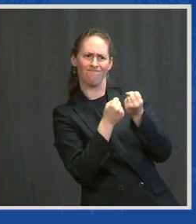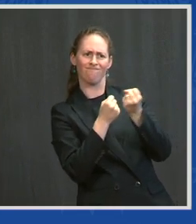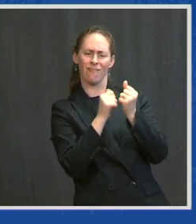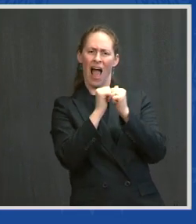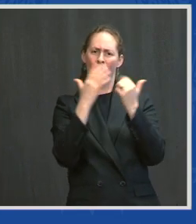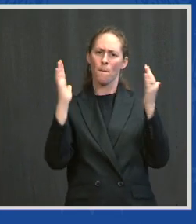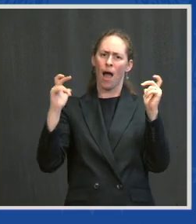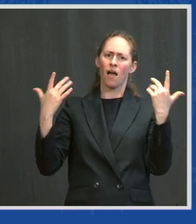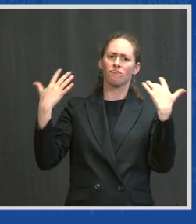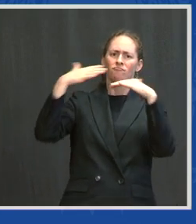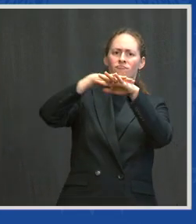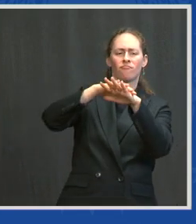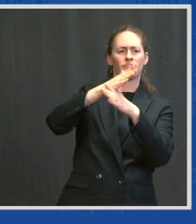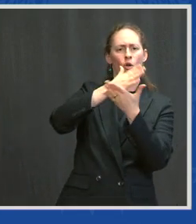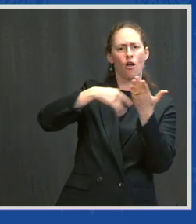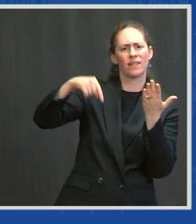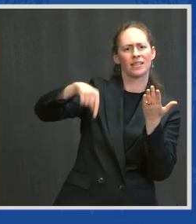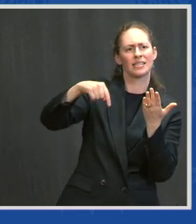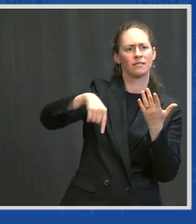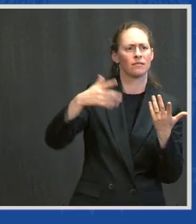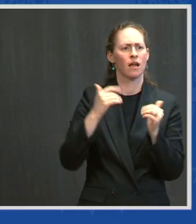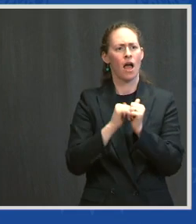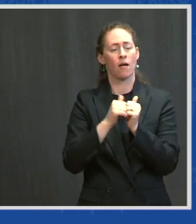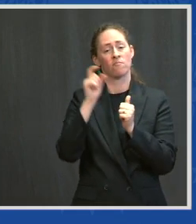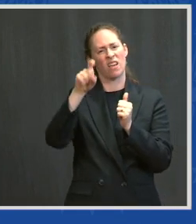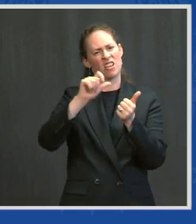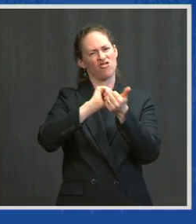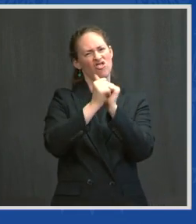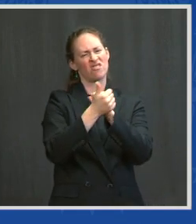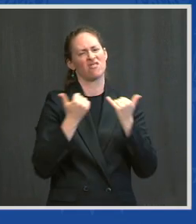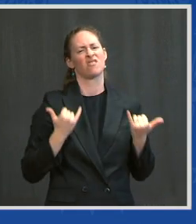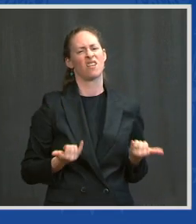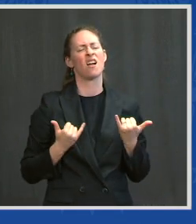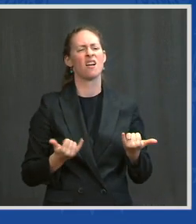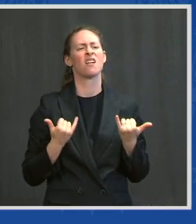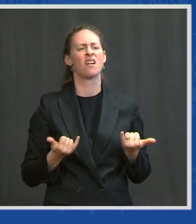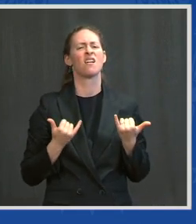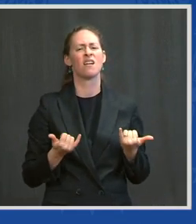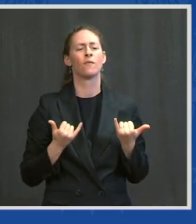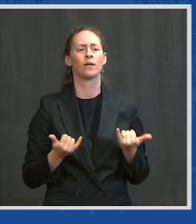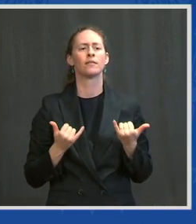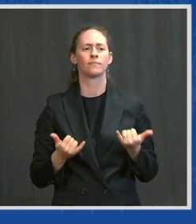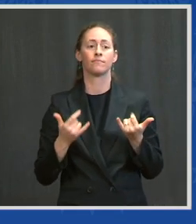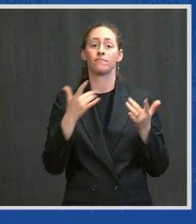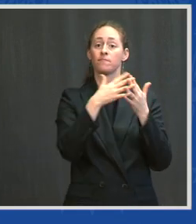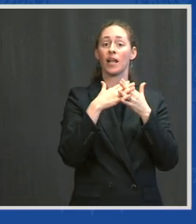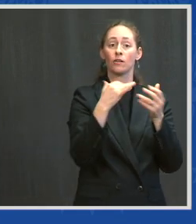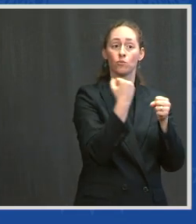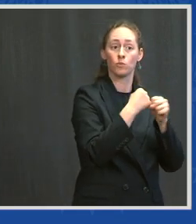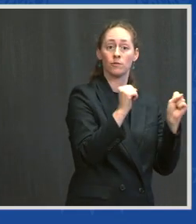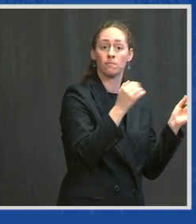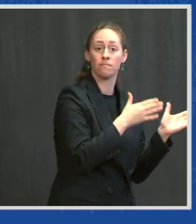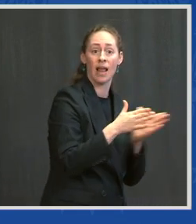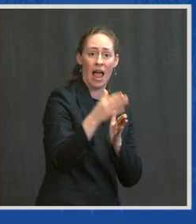That's changing with guidance we're issuing today. The American Rescue Plan funding can help formerly incarcerated